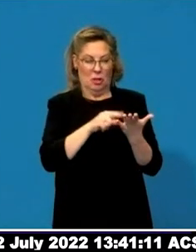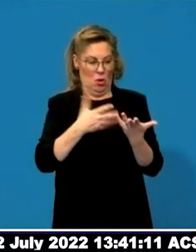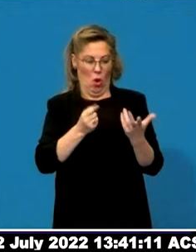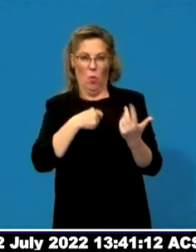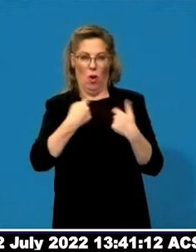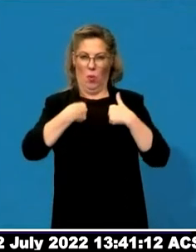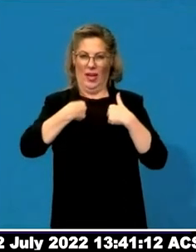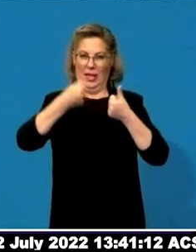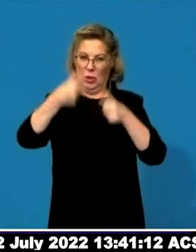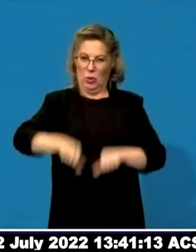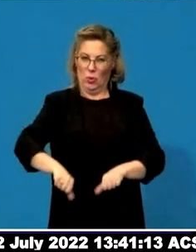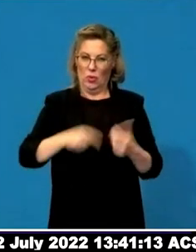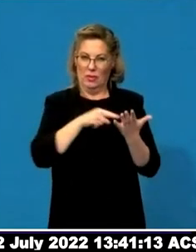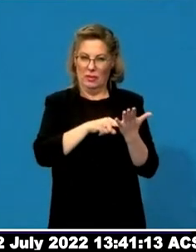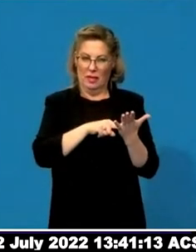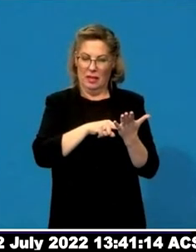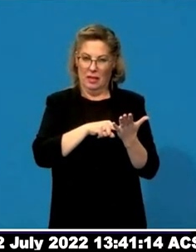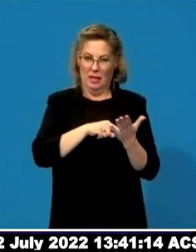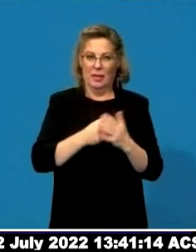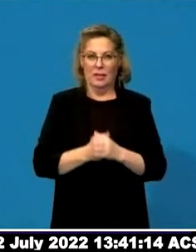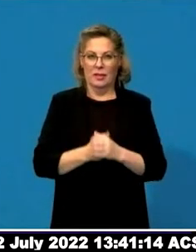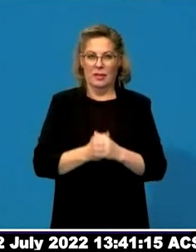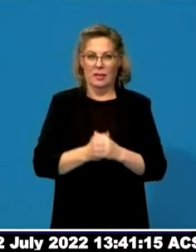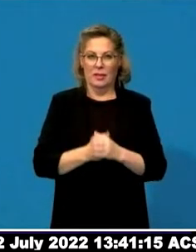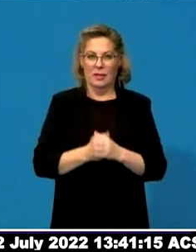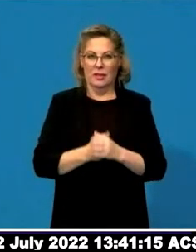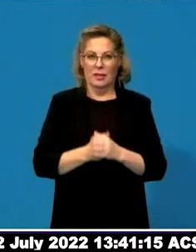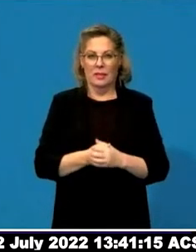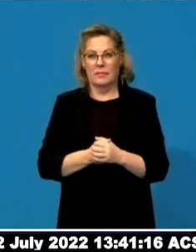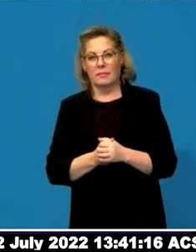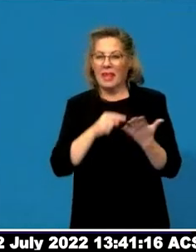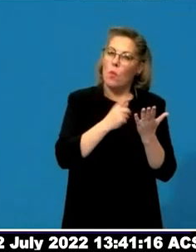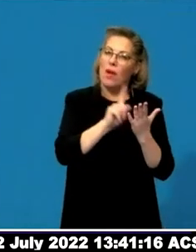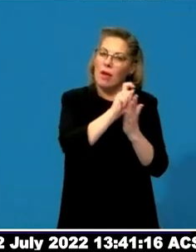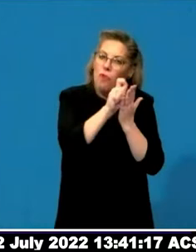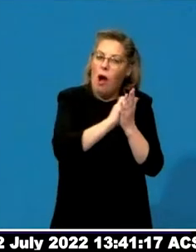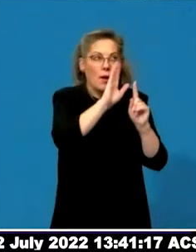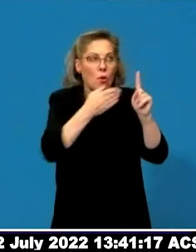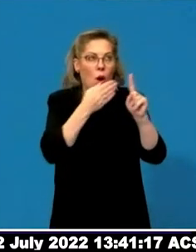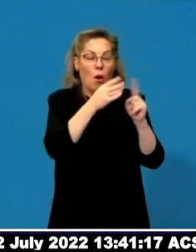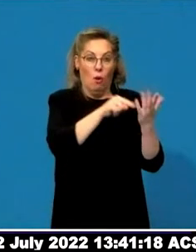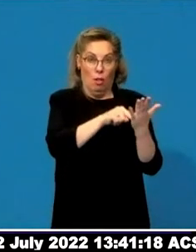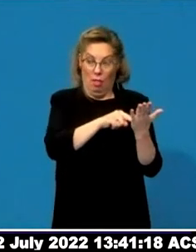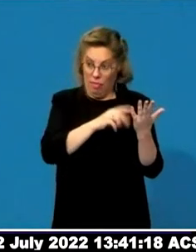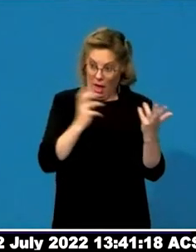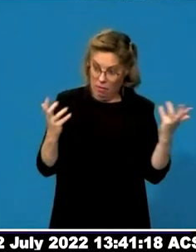Slow English, Anangu can’t understand what they say. MS McMAHON: So language is a barrier -